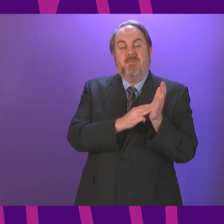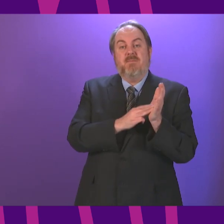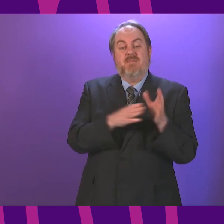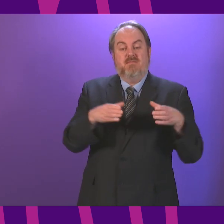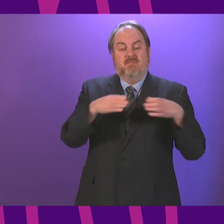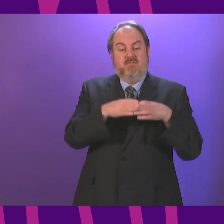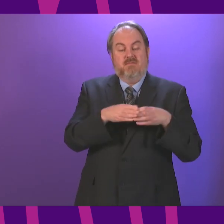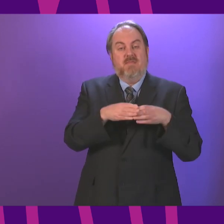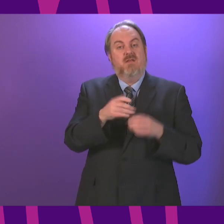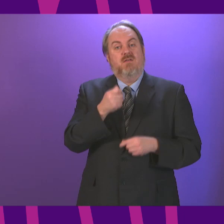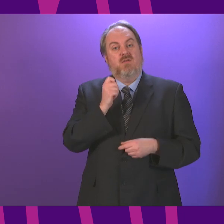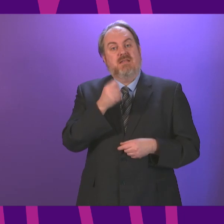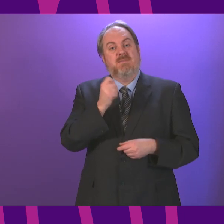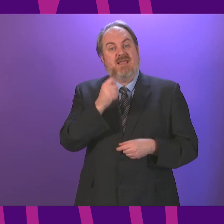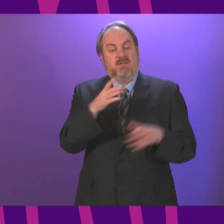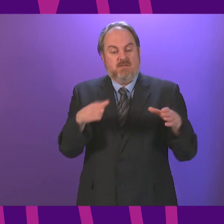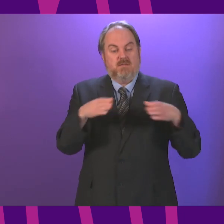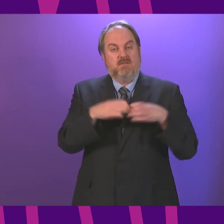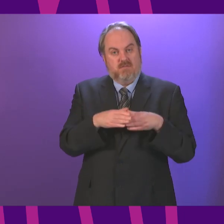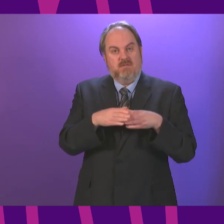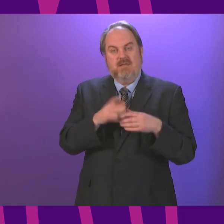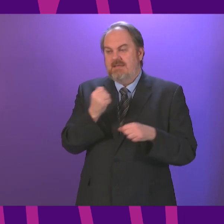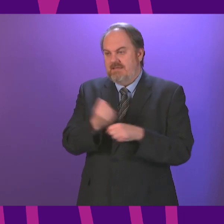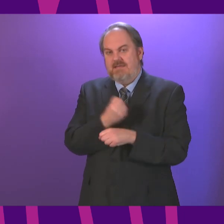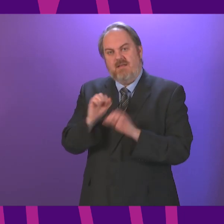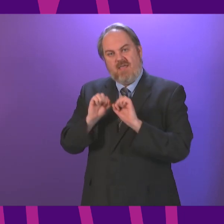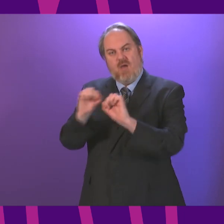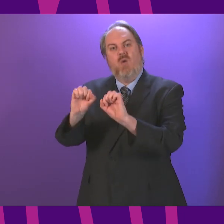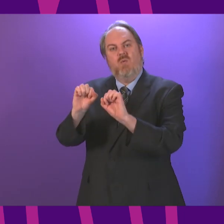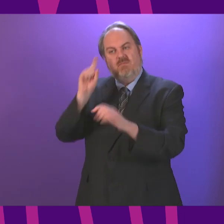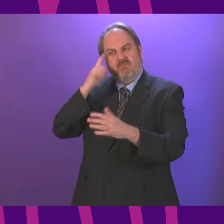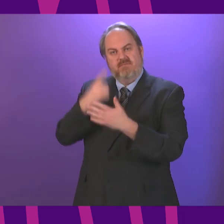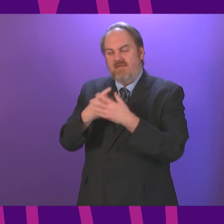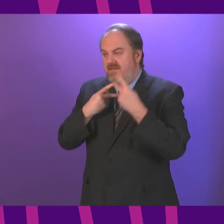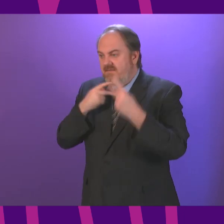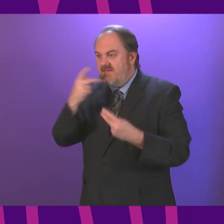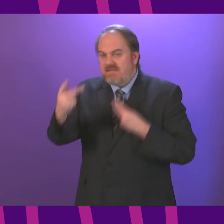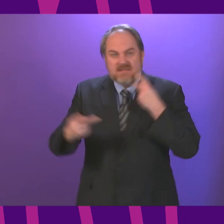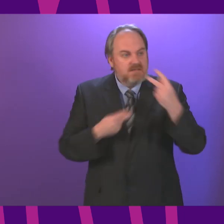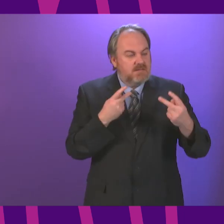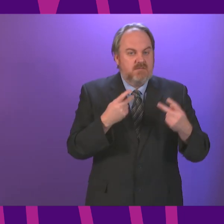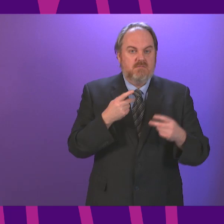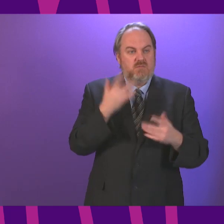focusing on key priorities in education. Those often include visits to individual schools. Jamie Greene: